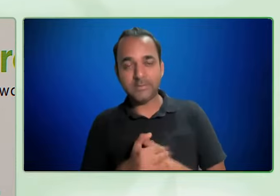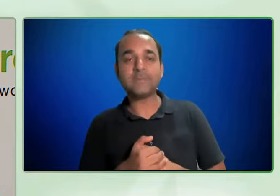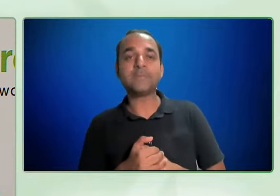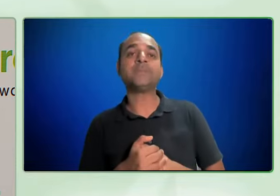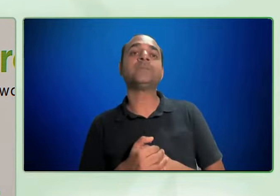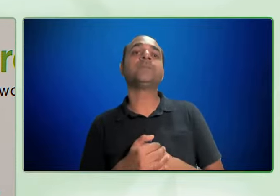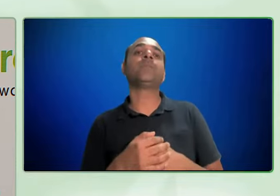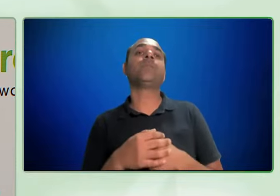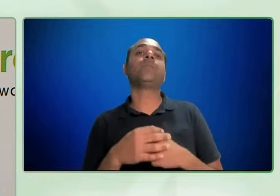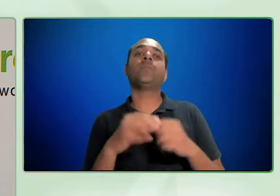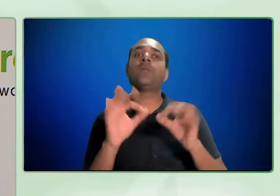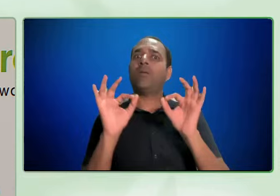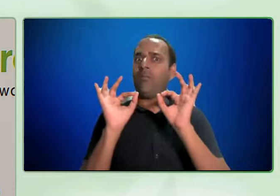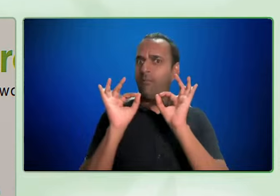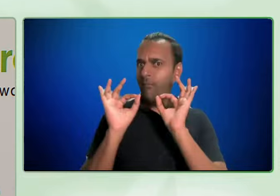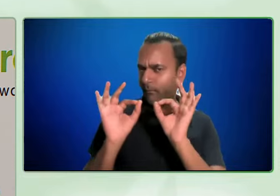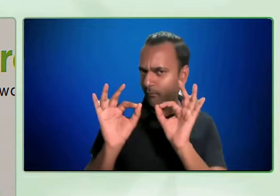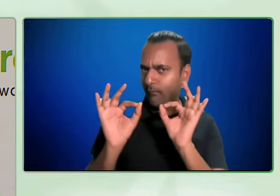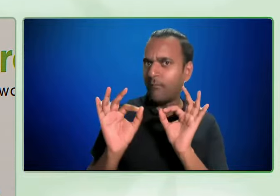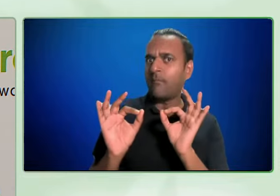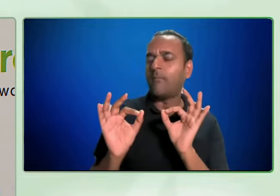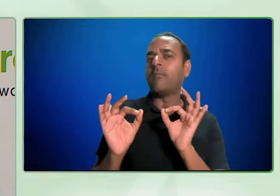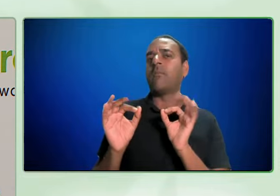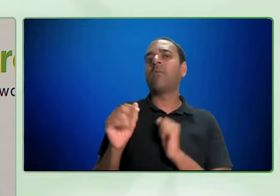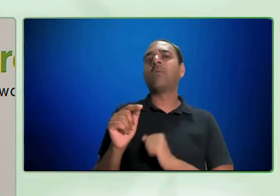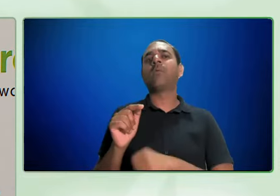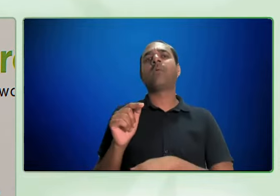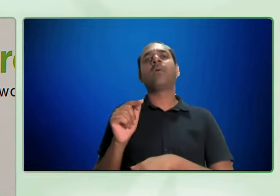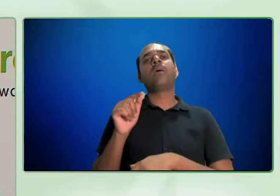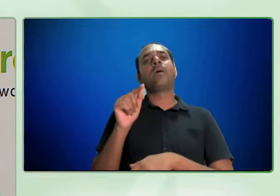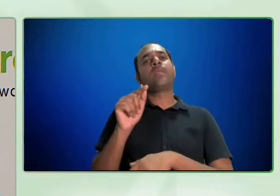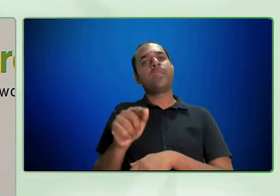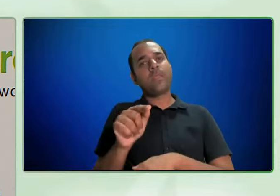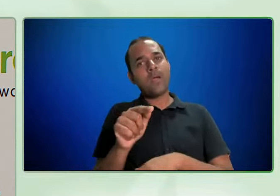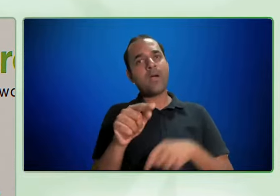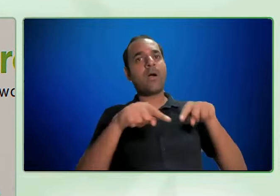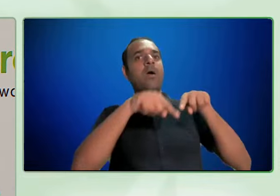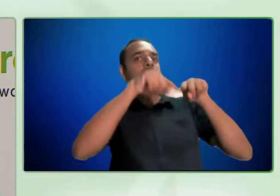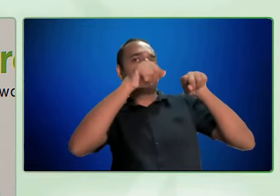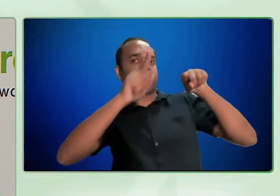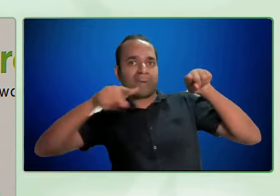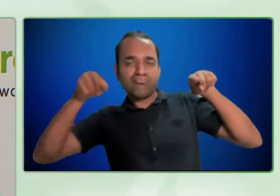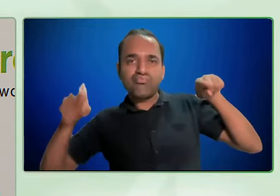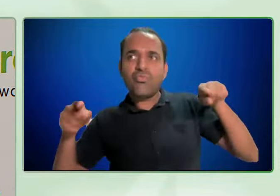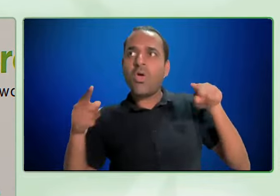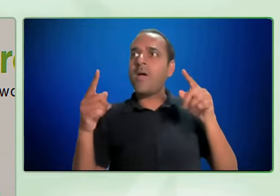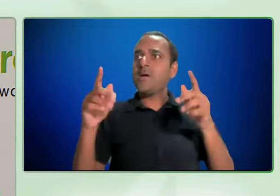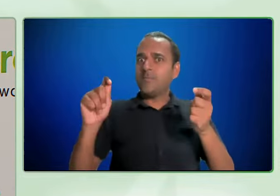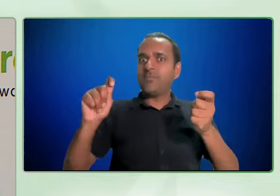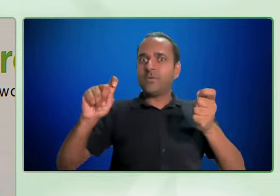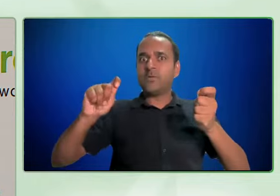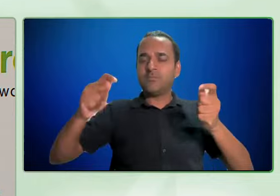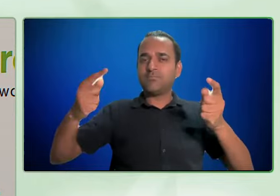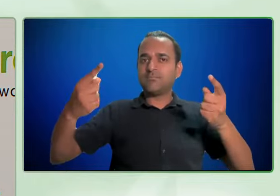girlfriend the opportunity to write letters on paper as a blind person.